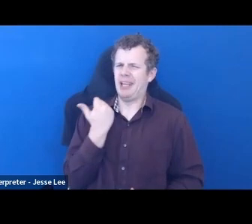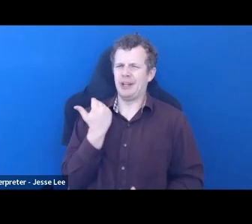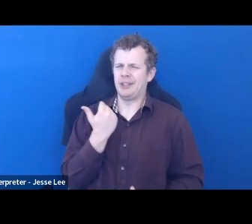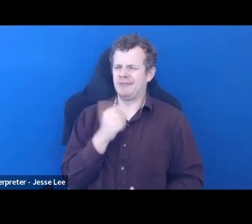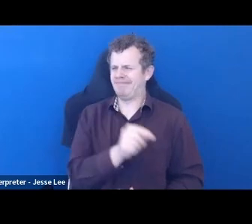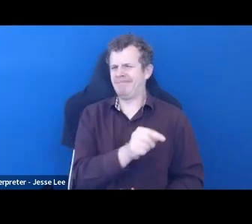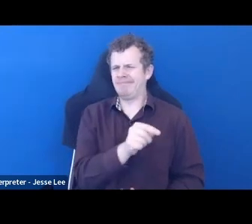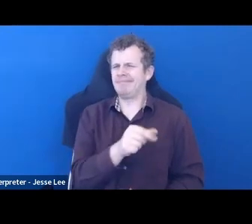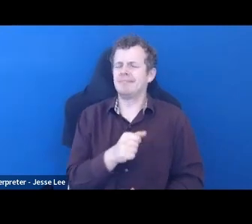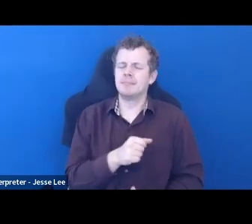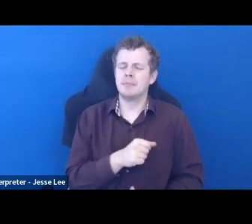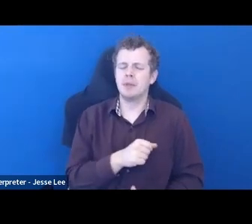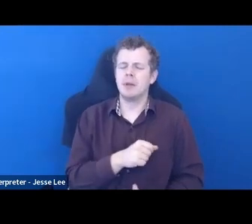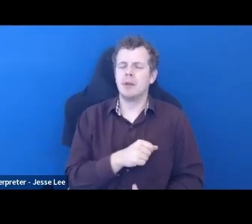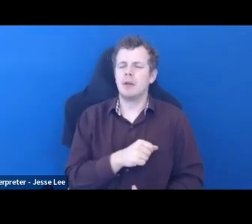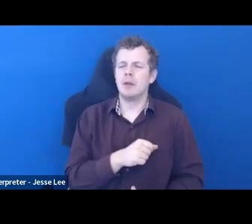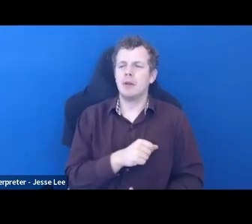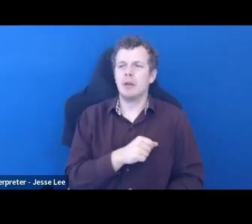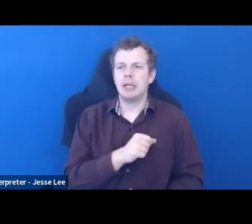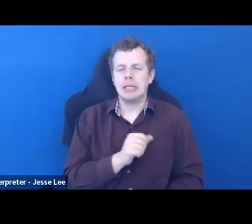And we have to be careful with that.